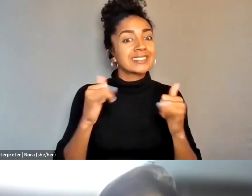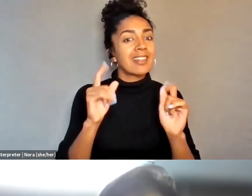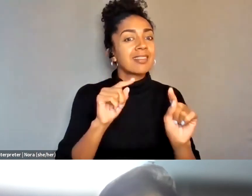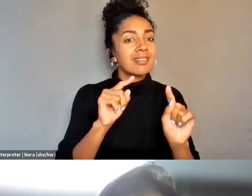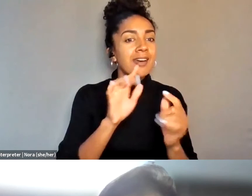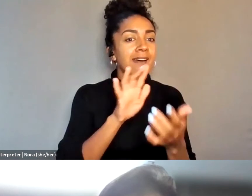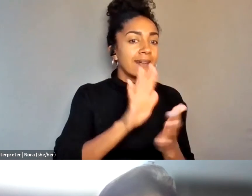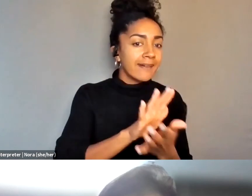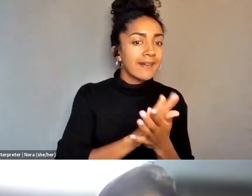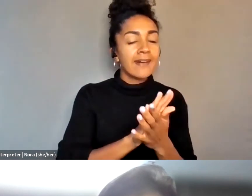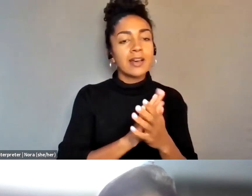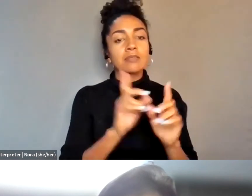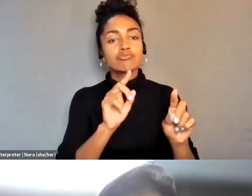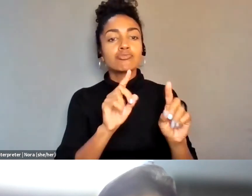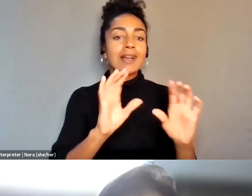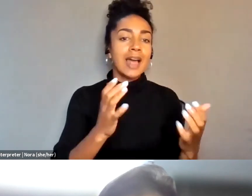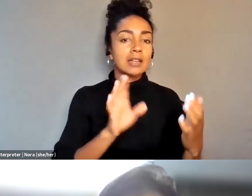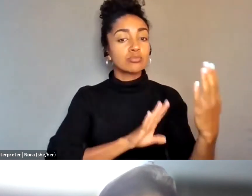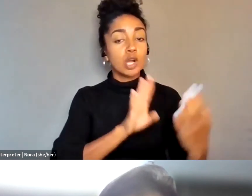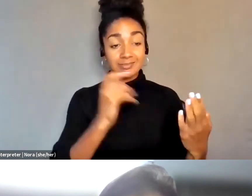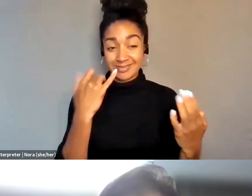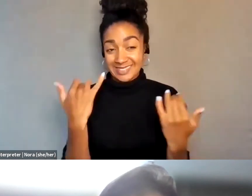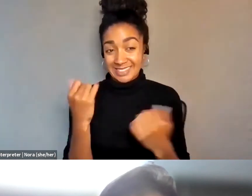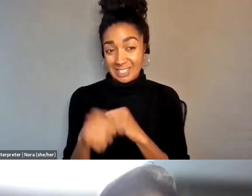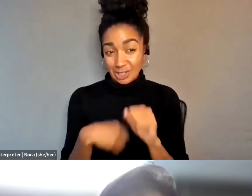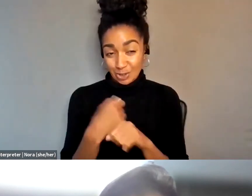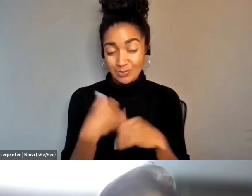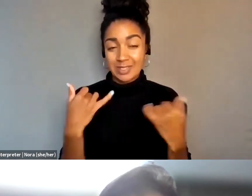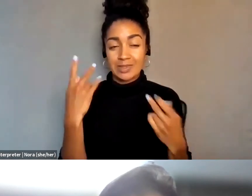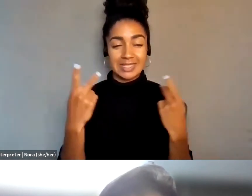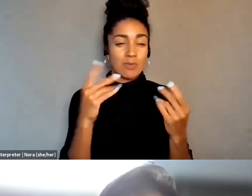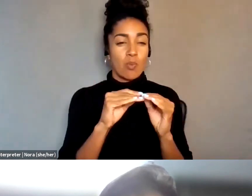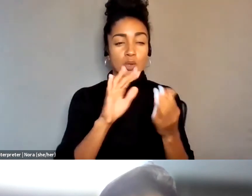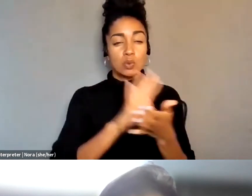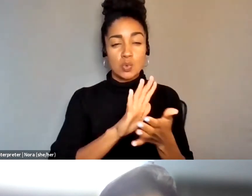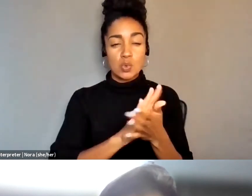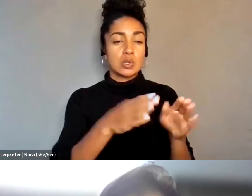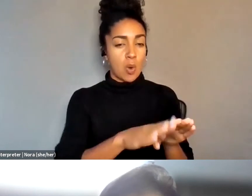However, this year there are school closures, and I have to study online from home. Like many other girls around the world, studying